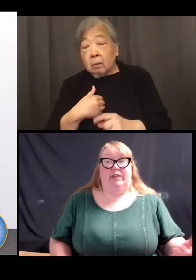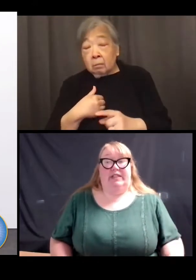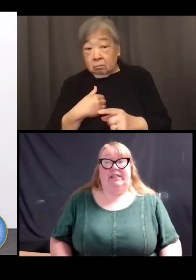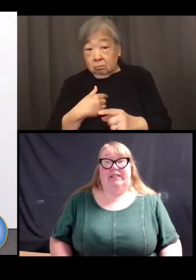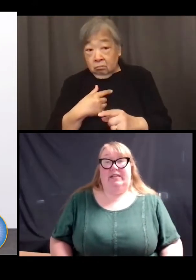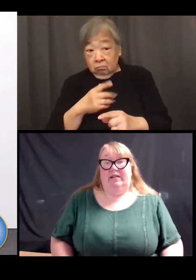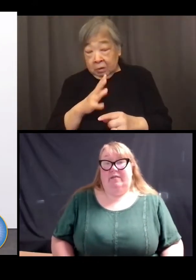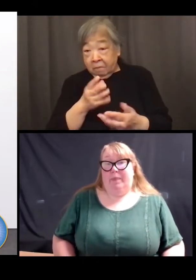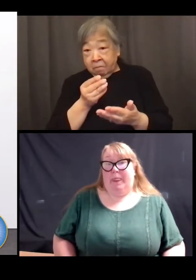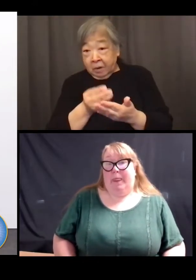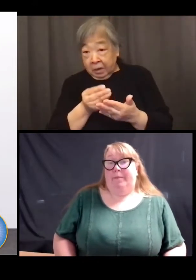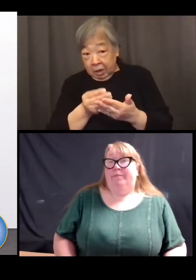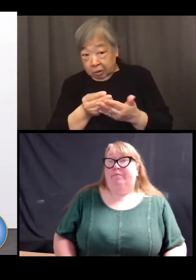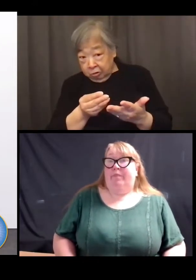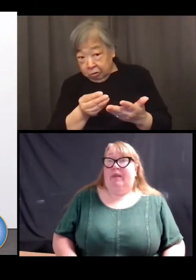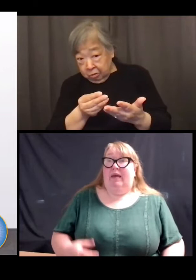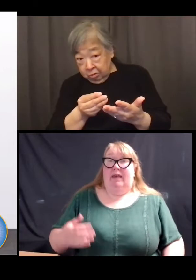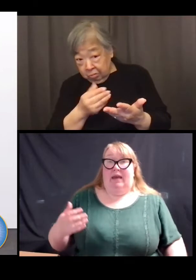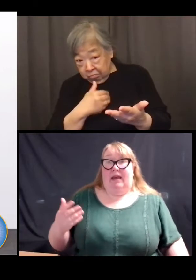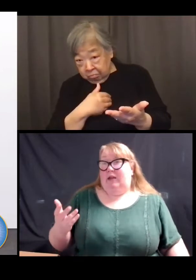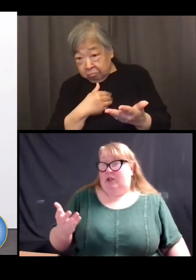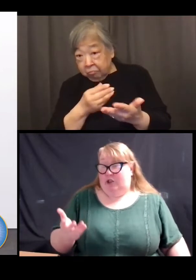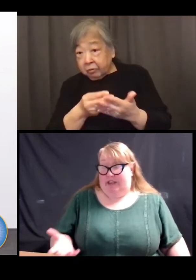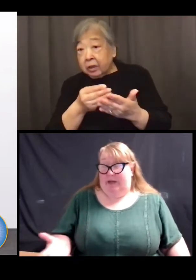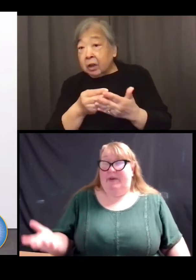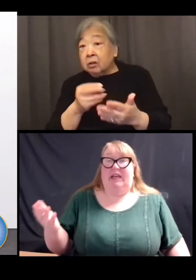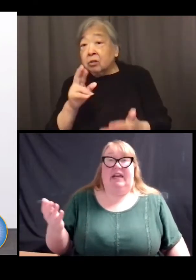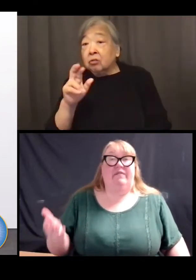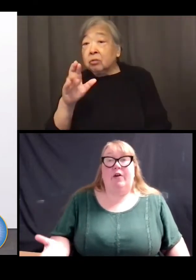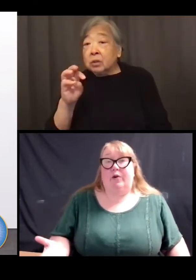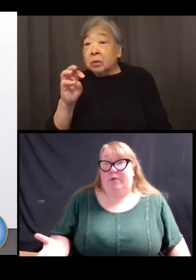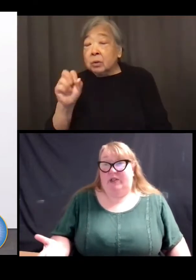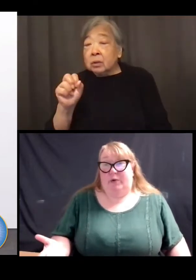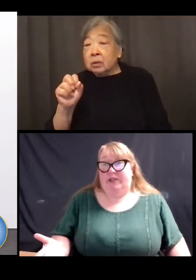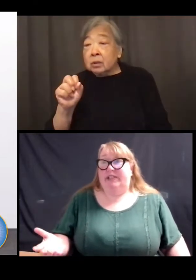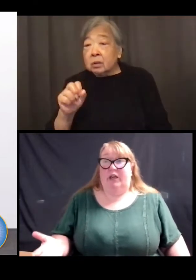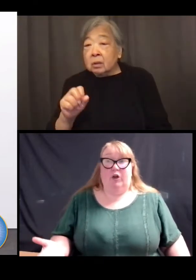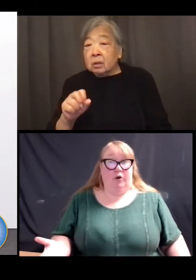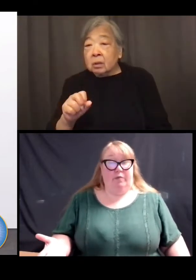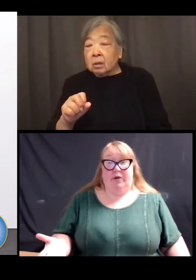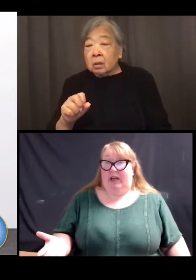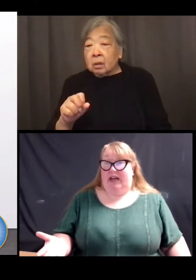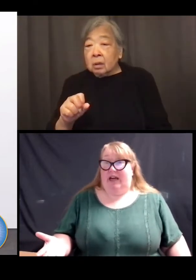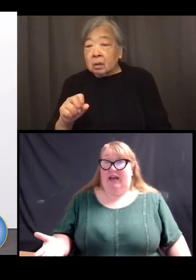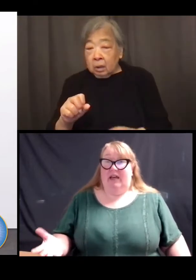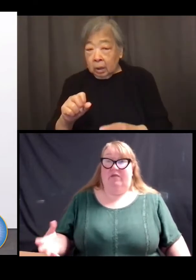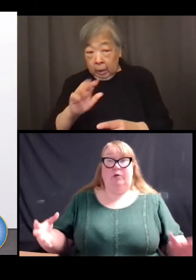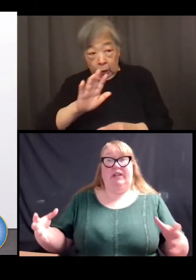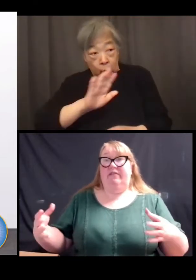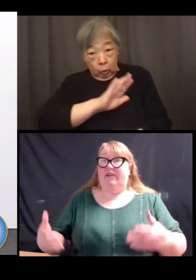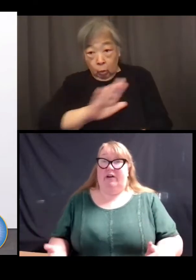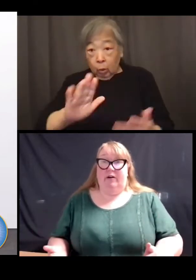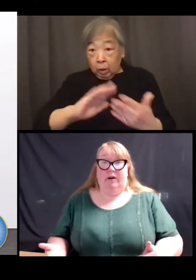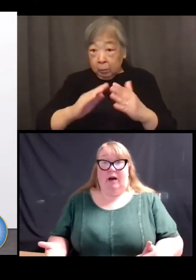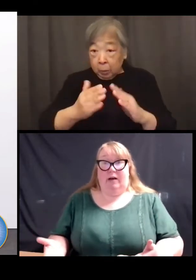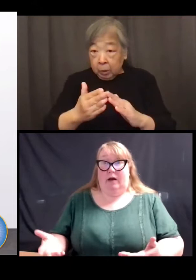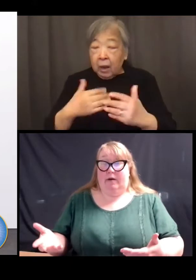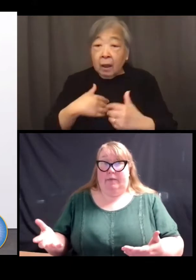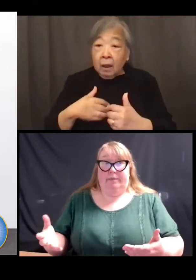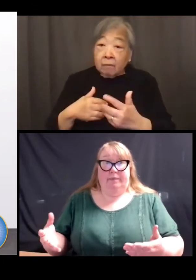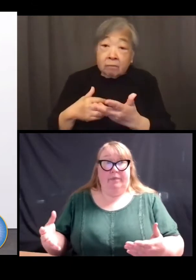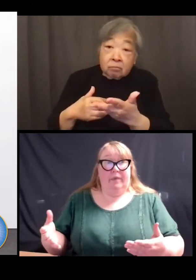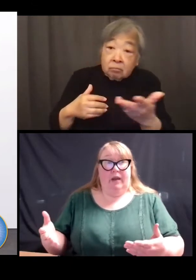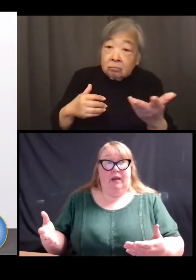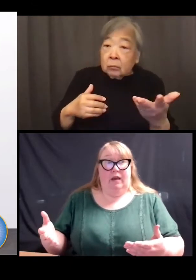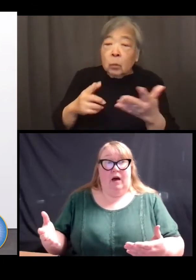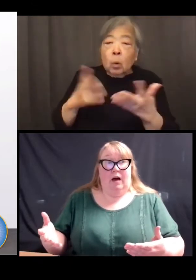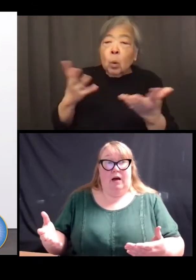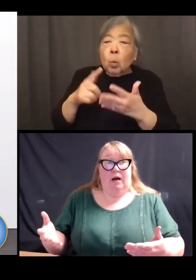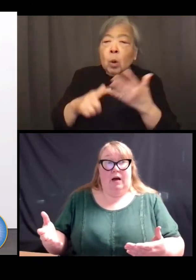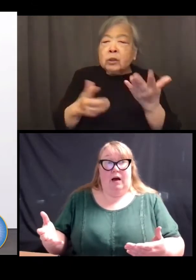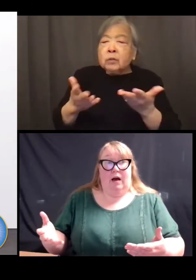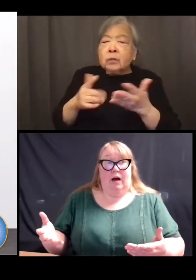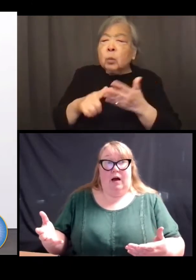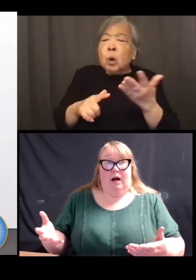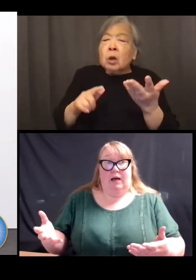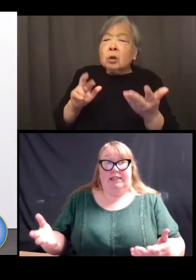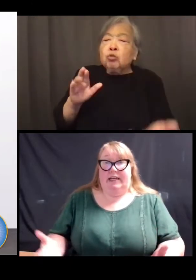resources. The ability of other resources in your community if you live near a city